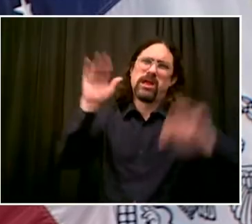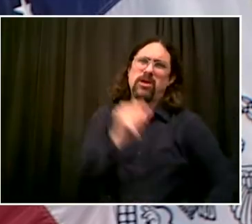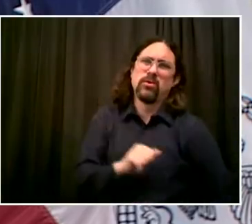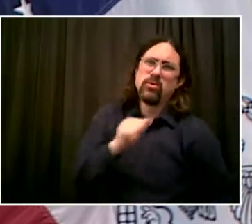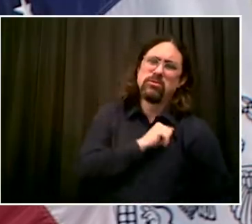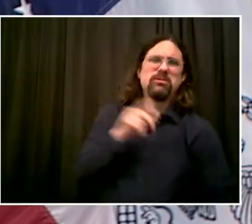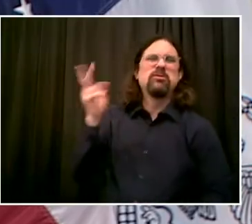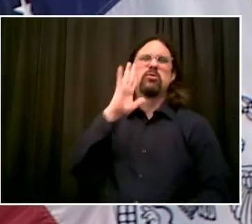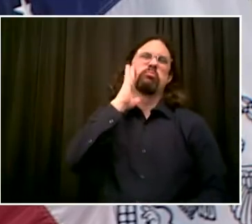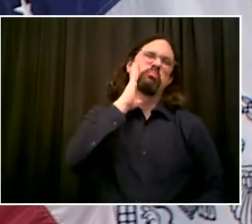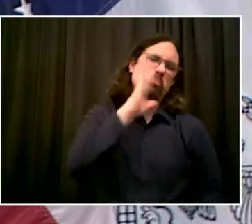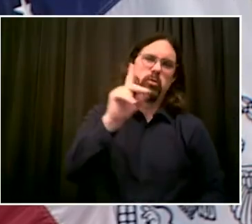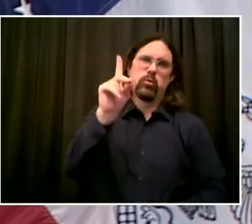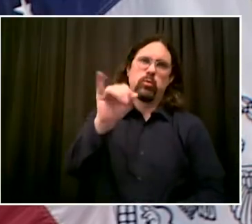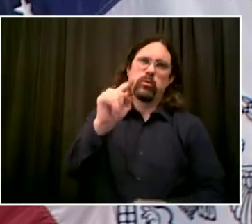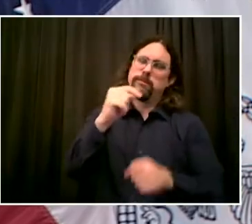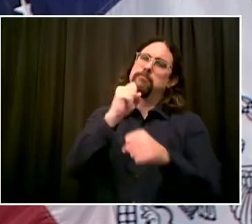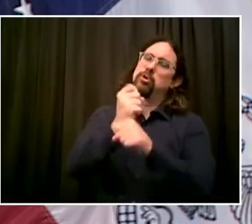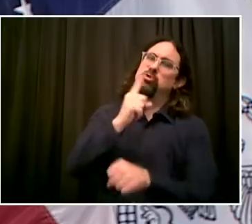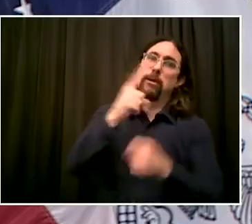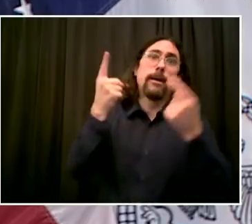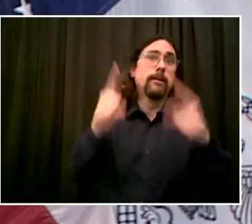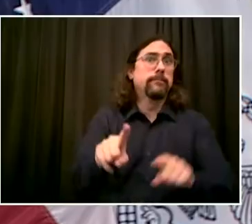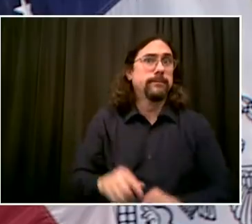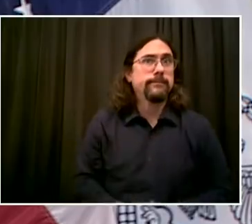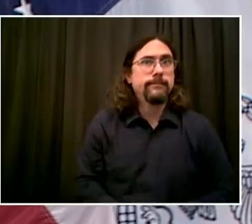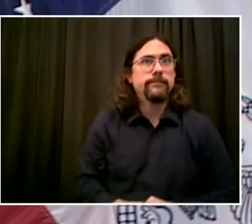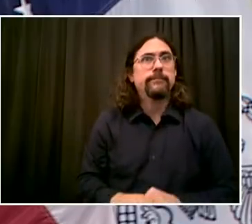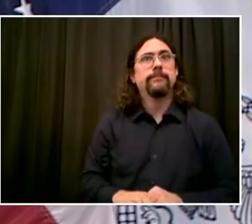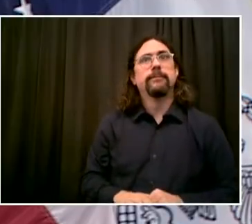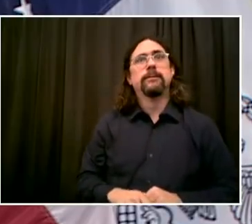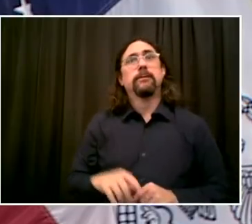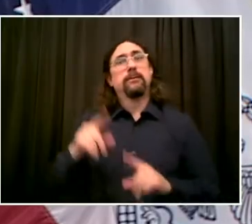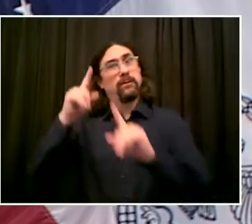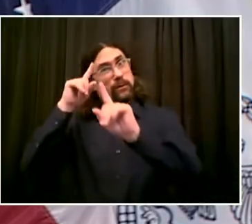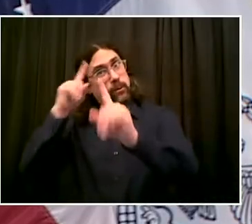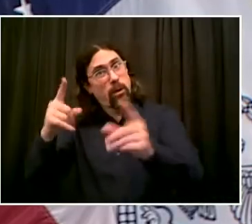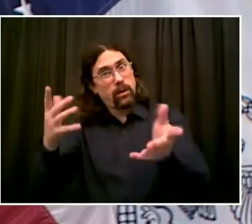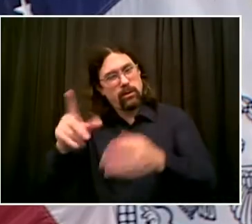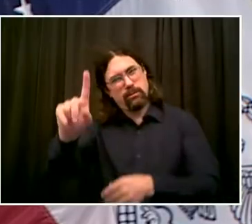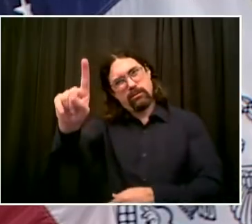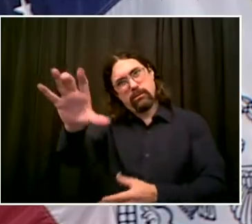SPIRIT, THERE IS NO SENSE THAT THERE IS A BARRIER, JUST THE ABILITY TO GET HITNGDS O, NE CLSASIC NEW YORK CITY ATTITUDE,